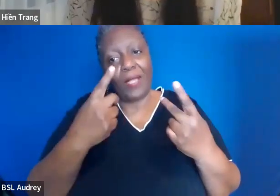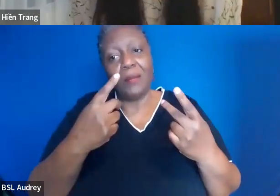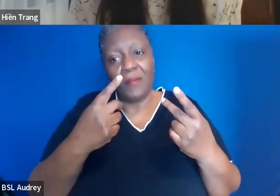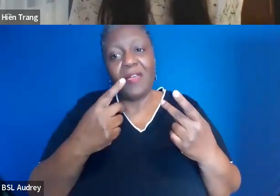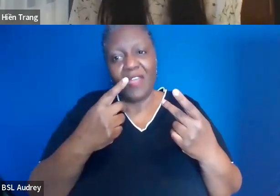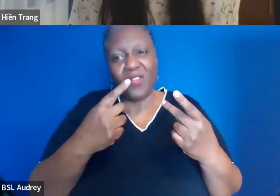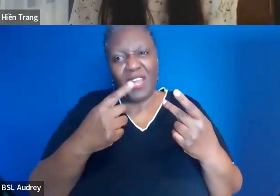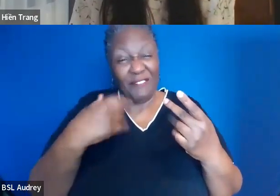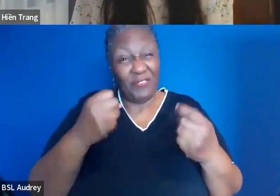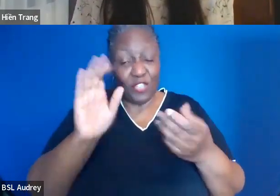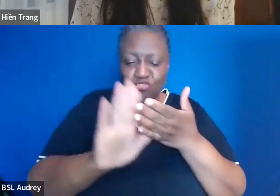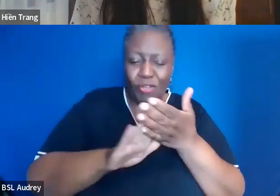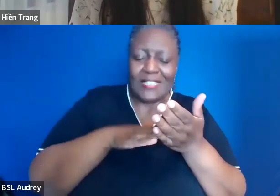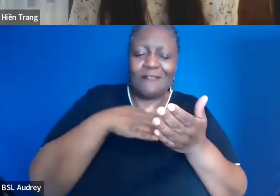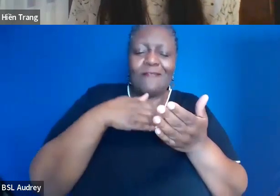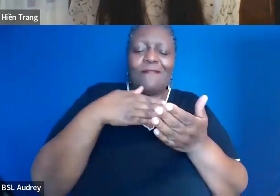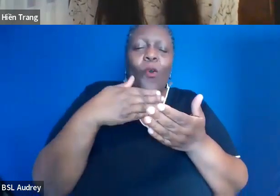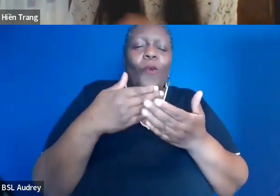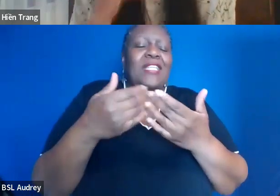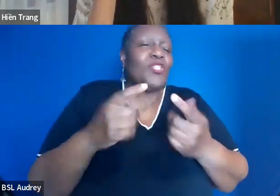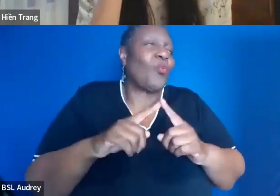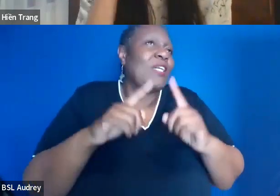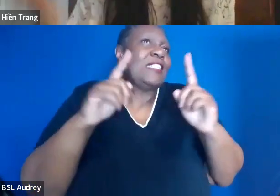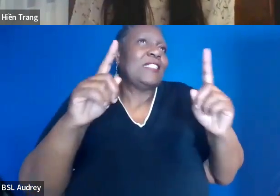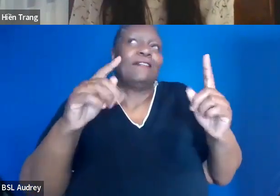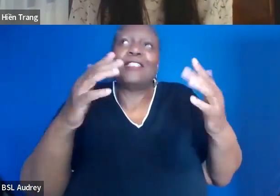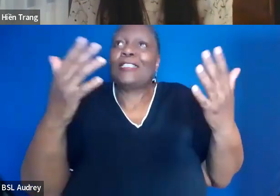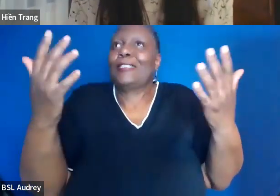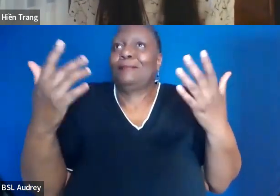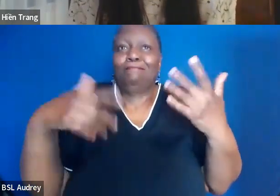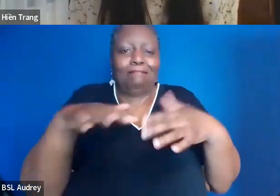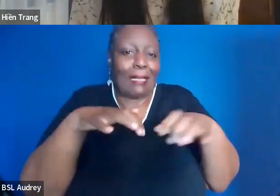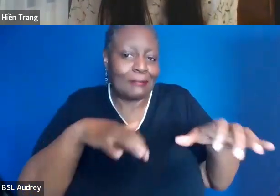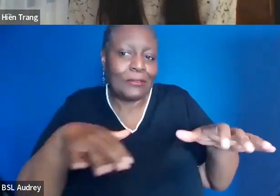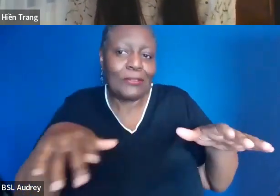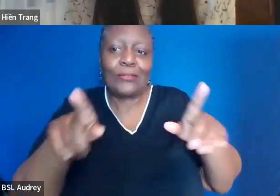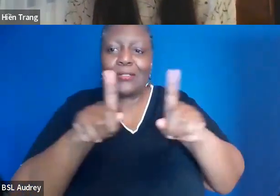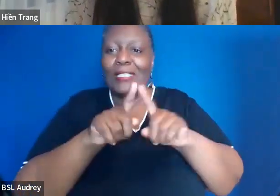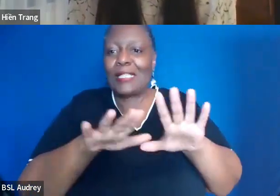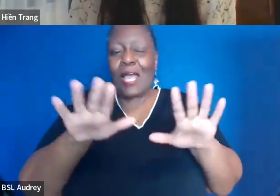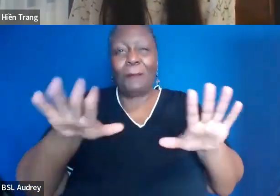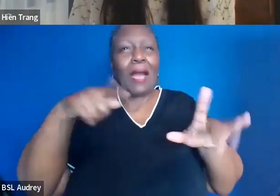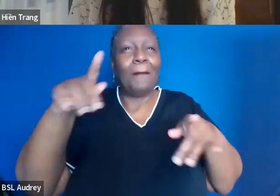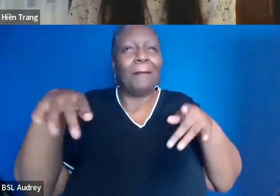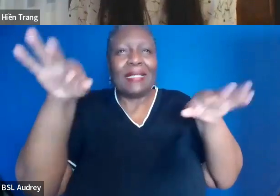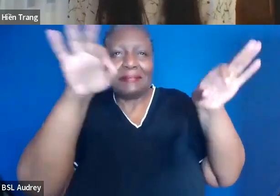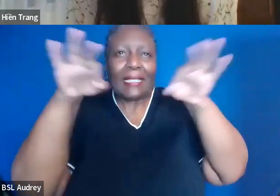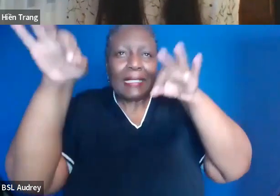having transformed into another kind of being like Gregor Samsa turn into an insect when writing